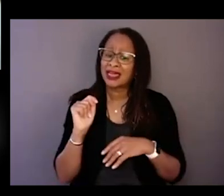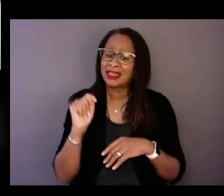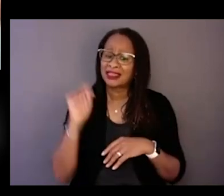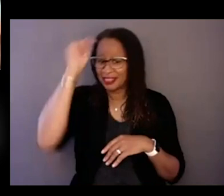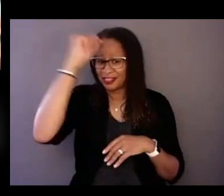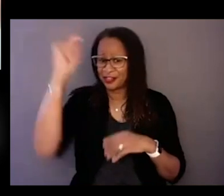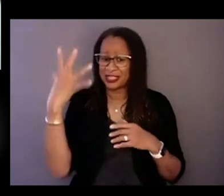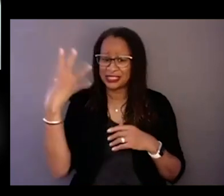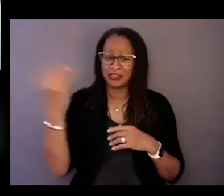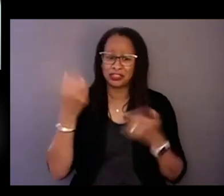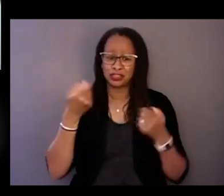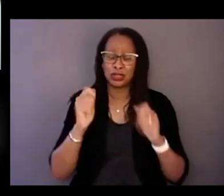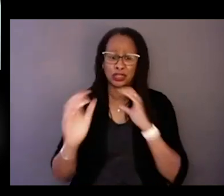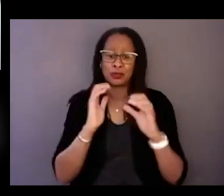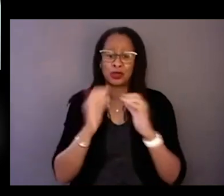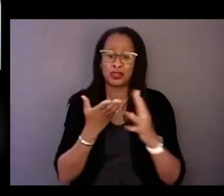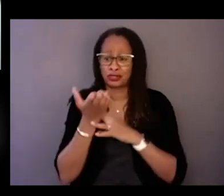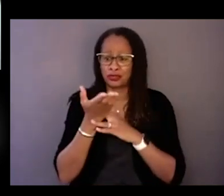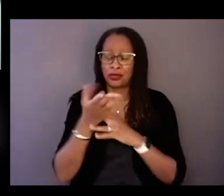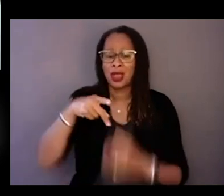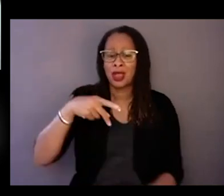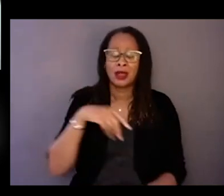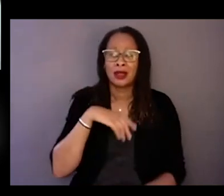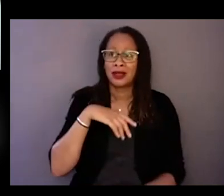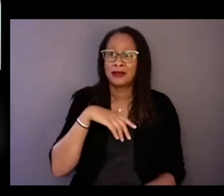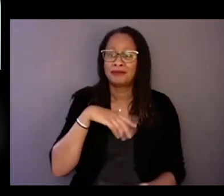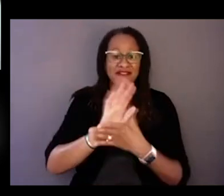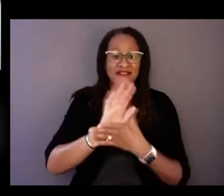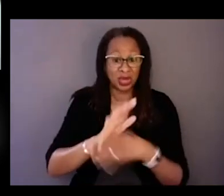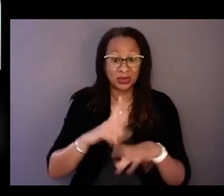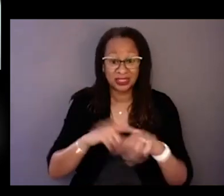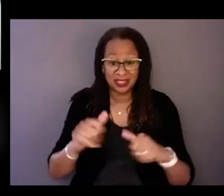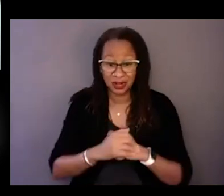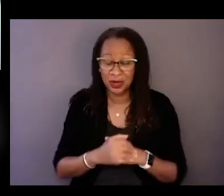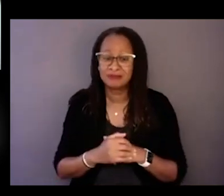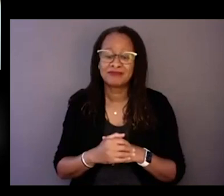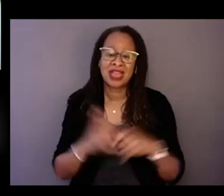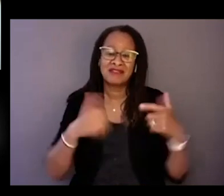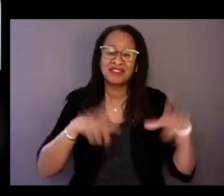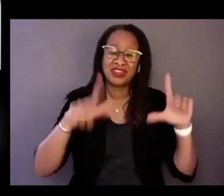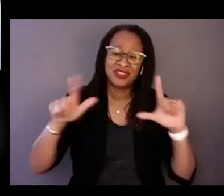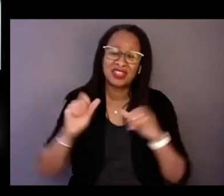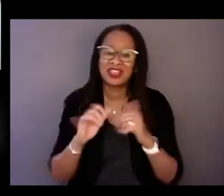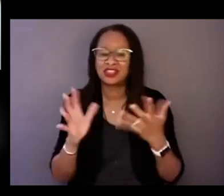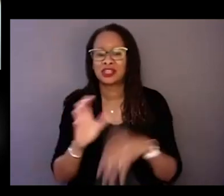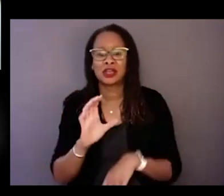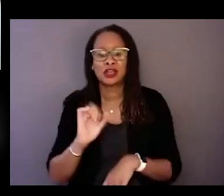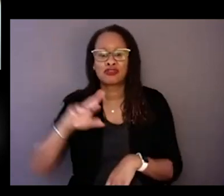You have a bunch of podcasters and bloggers and giant fans who assume that there's like a cryptic code being disseminated out there.